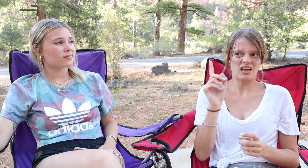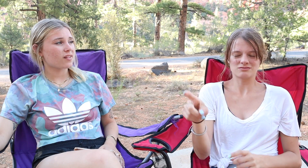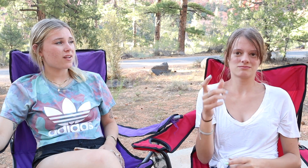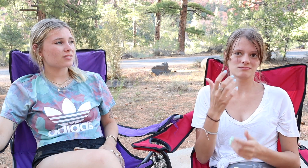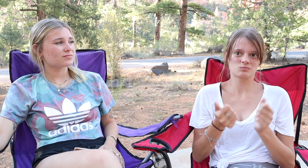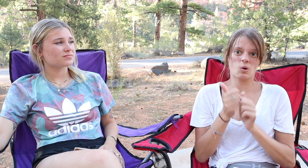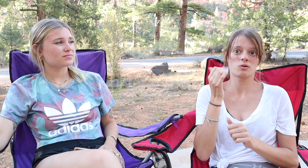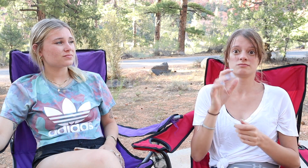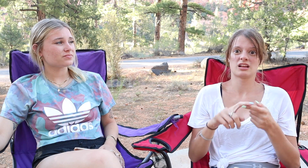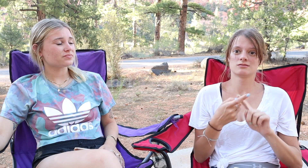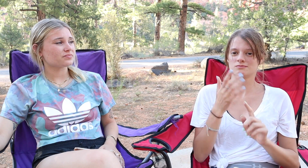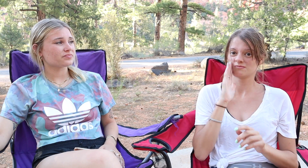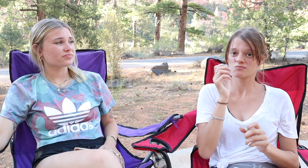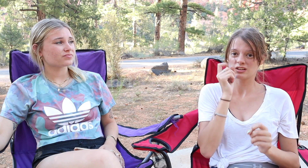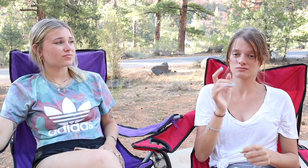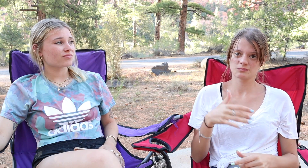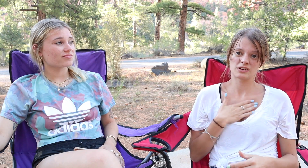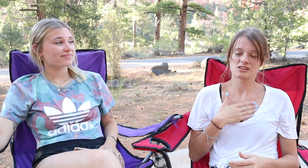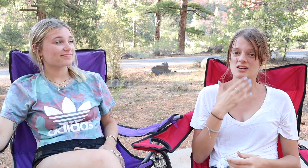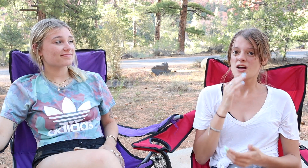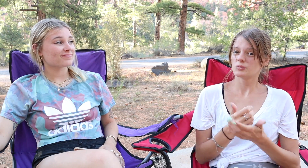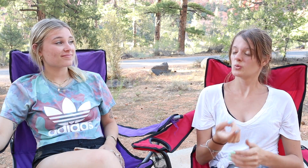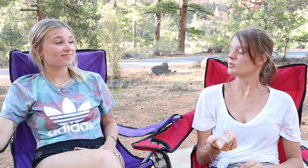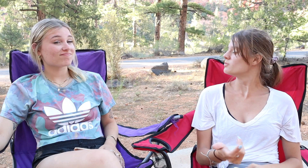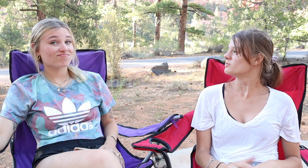but you will be surprised that your friends will be willing to help you